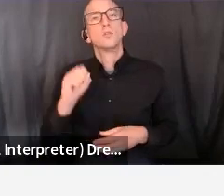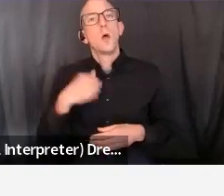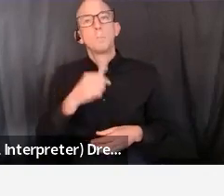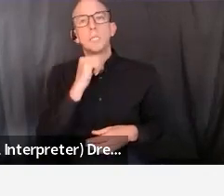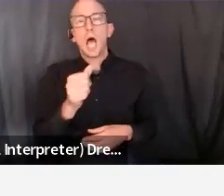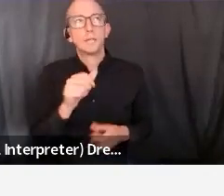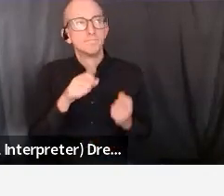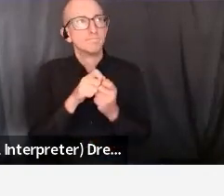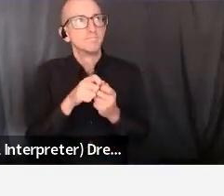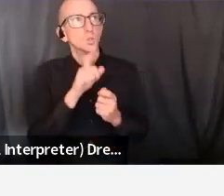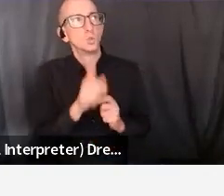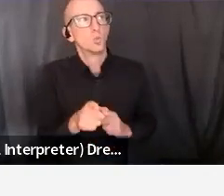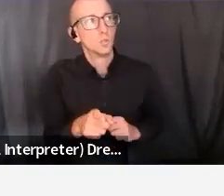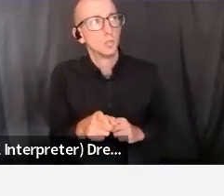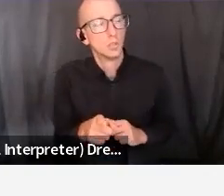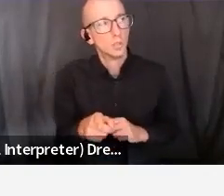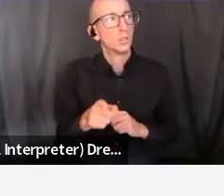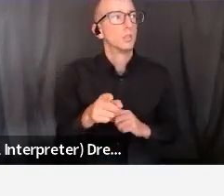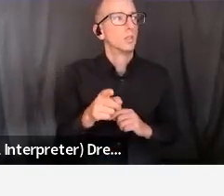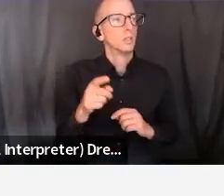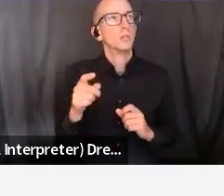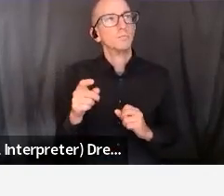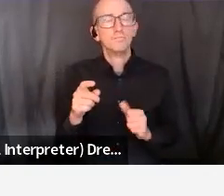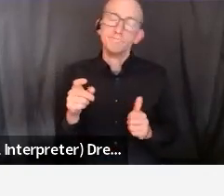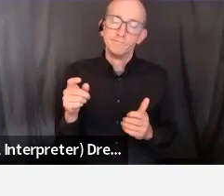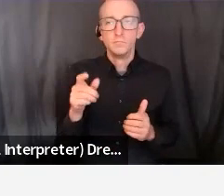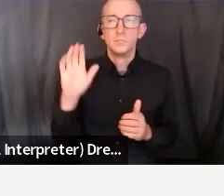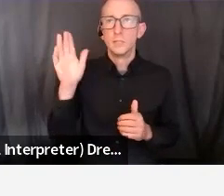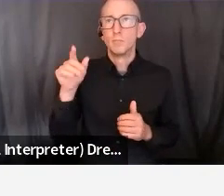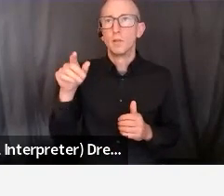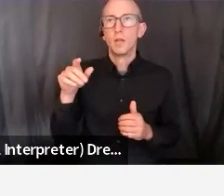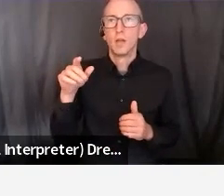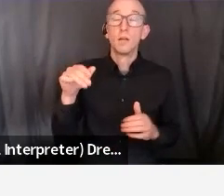vessels to 10 knots from about 20 nautical miles outside the territorial sea line,